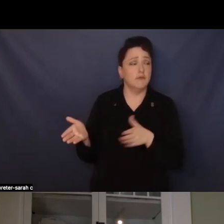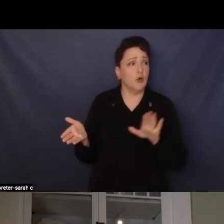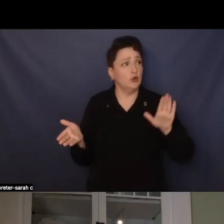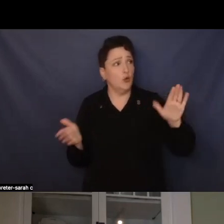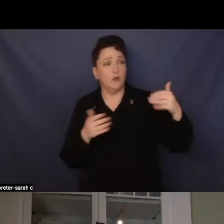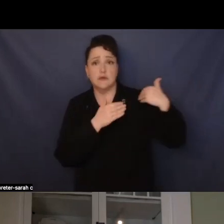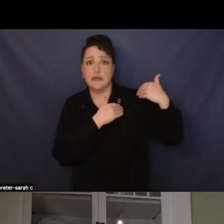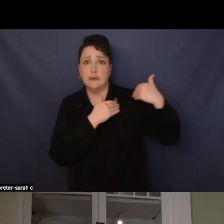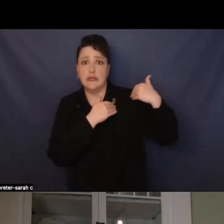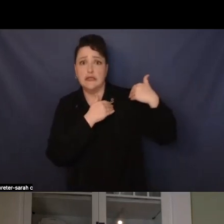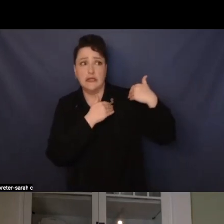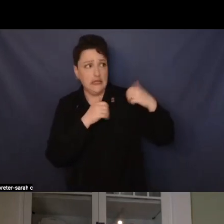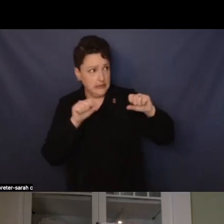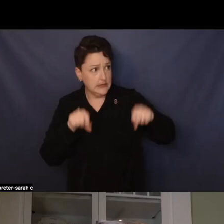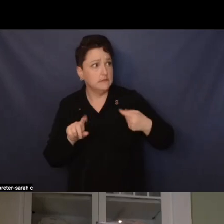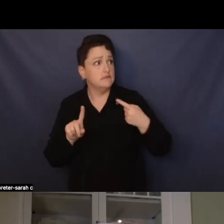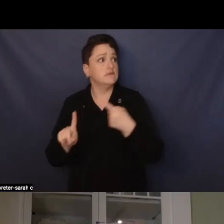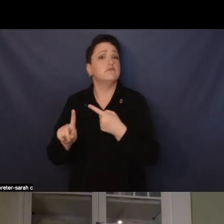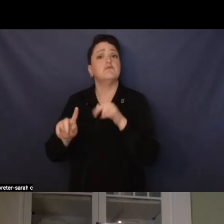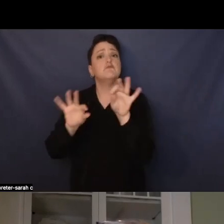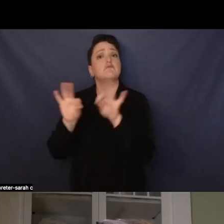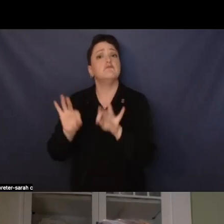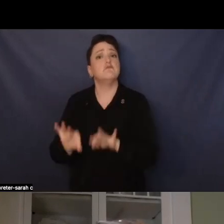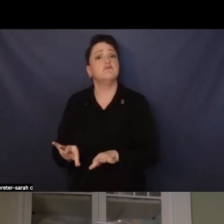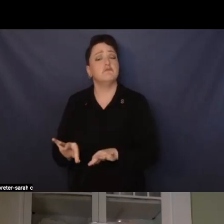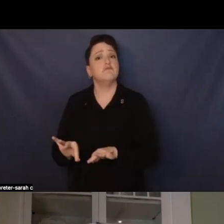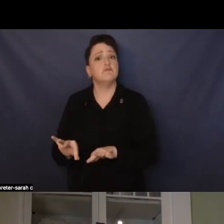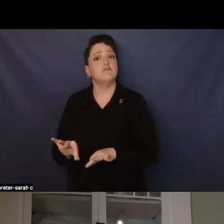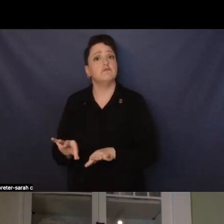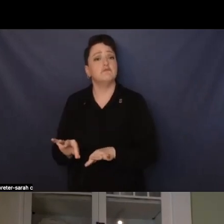We have rights, they have responsibilities that have to be honored under that. So the